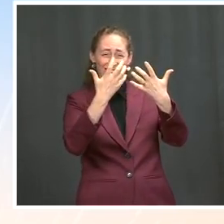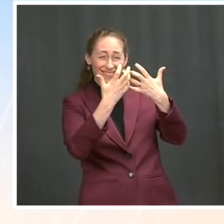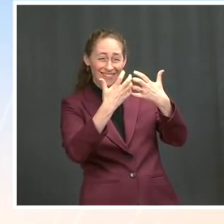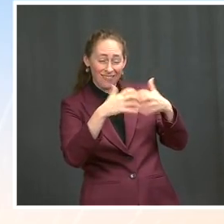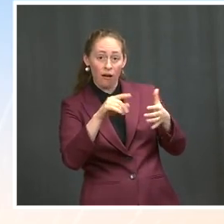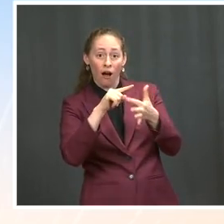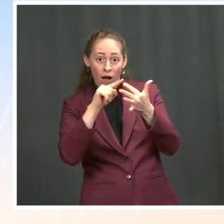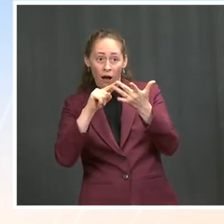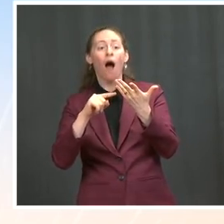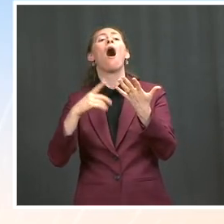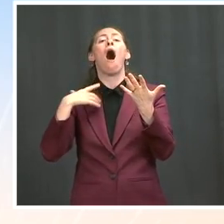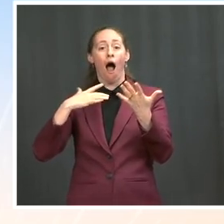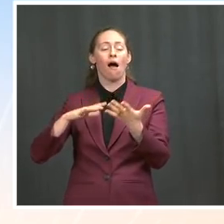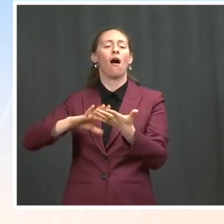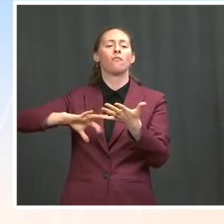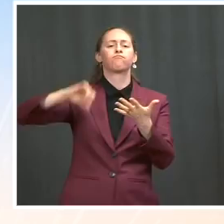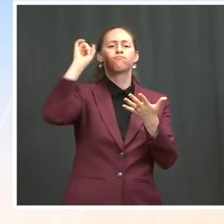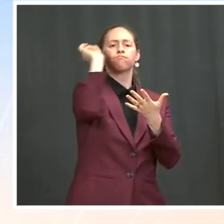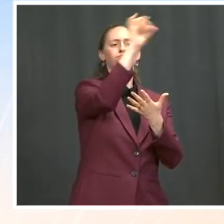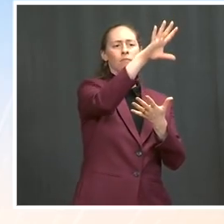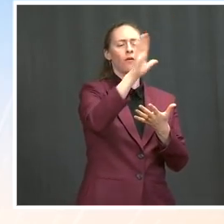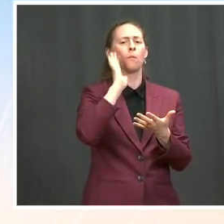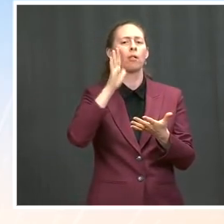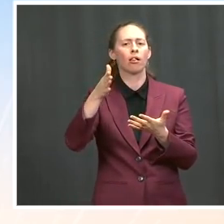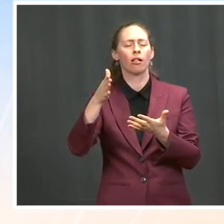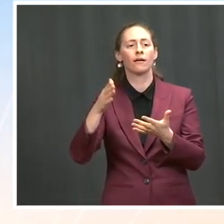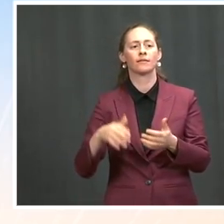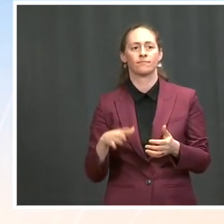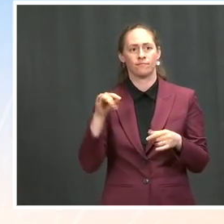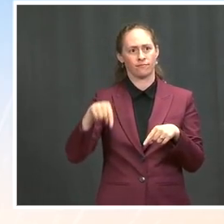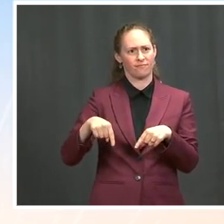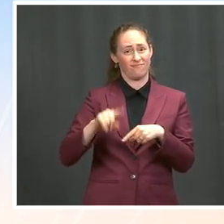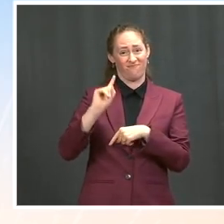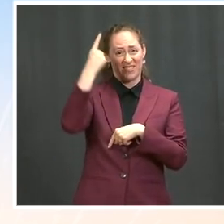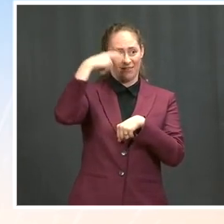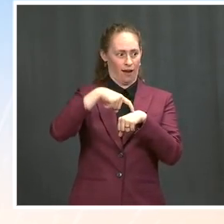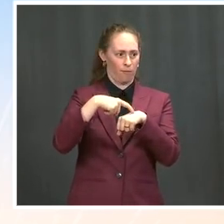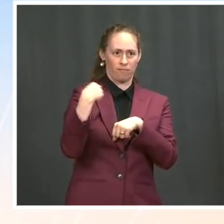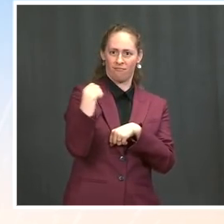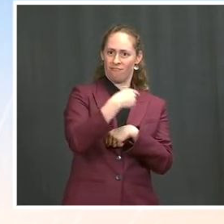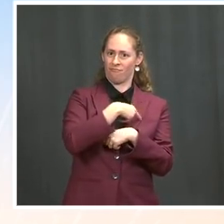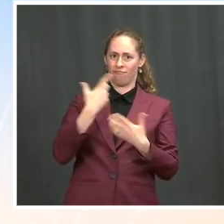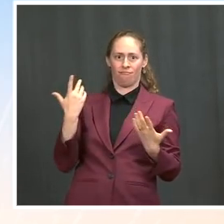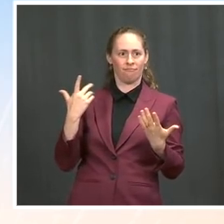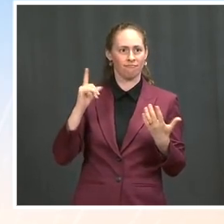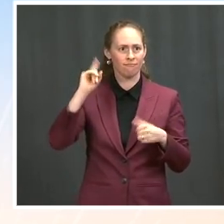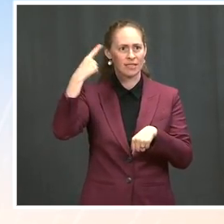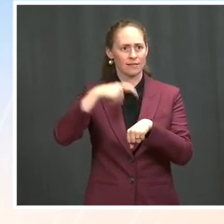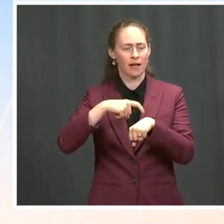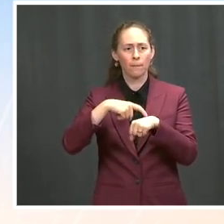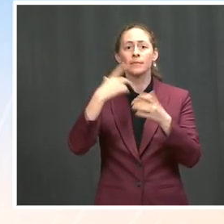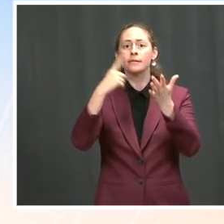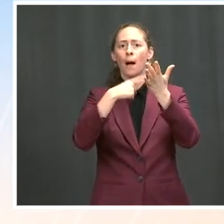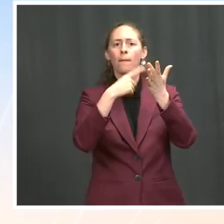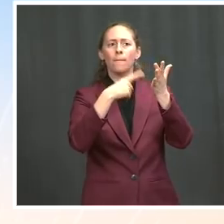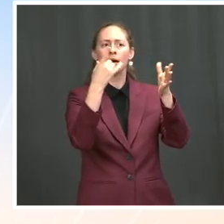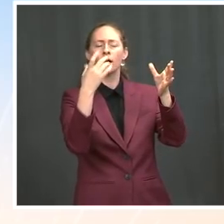So, this has not, as you all know, been done before. Sometimes it's even language barriers that occur as we're working to get these doses out to countries.